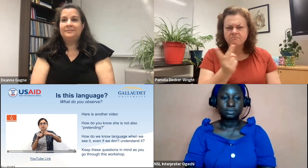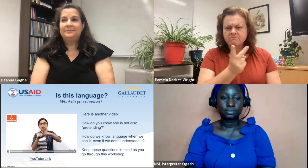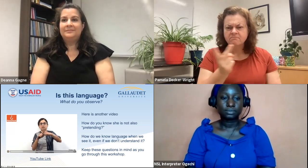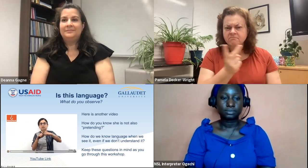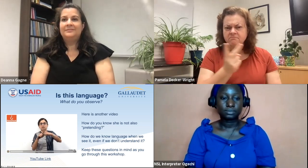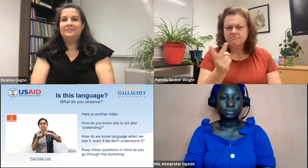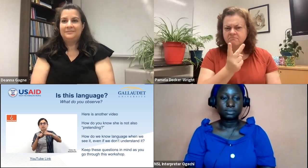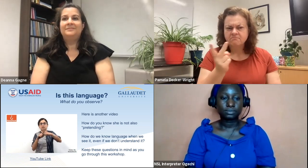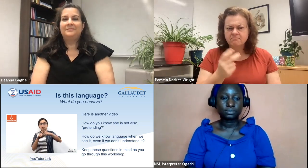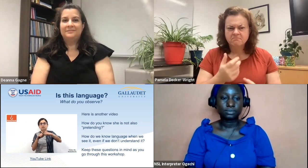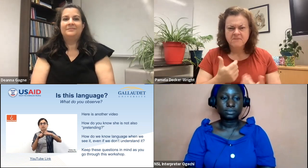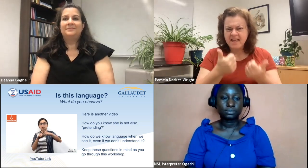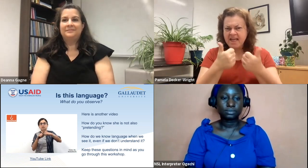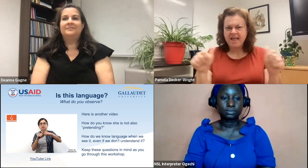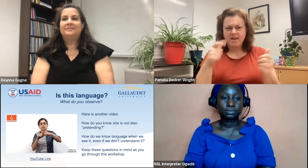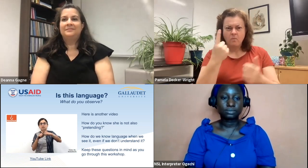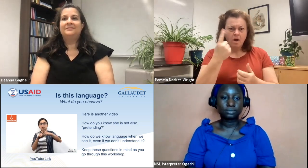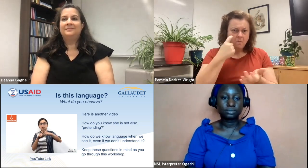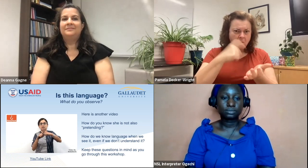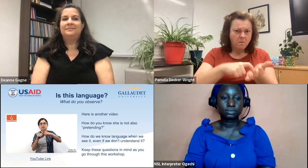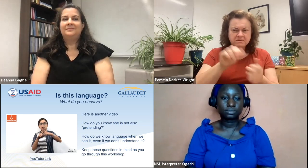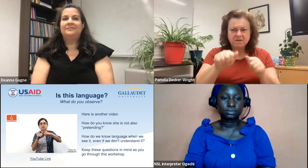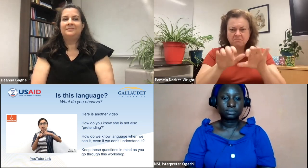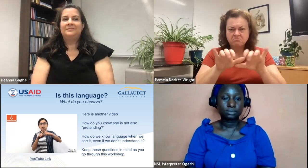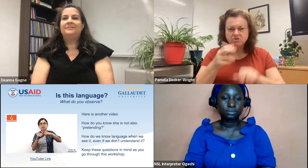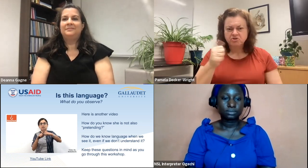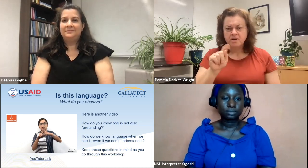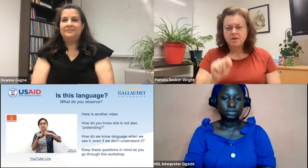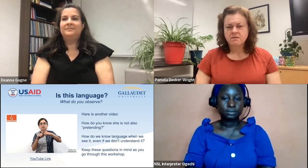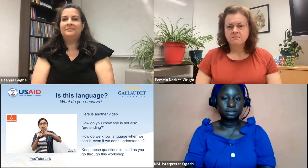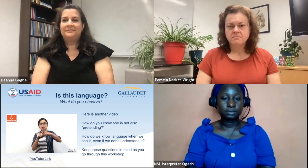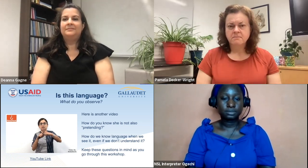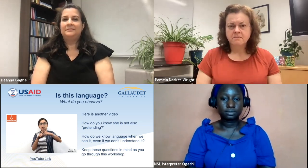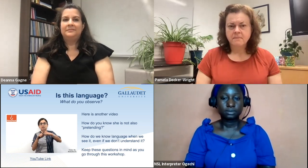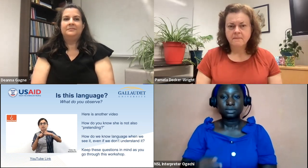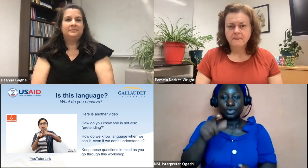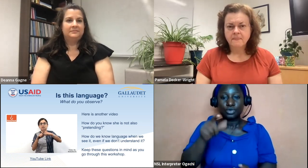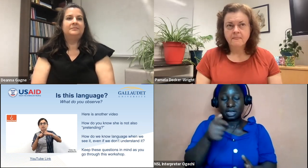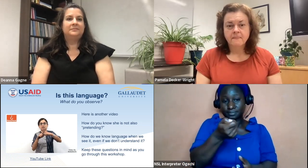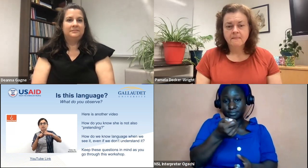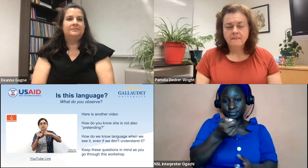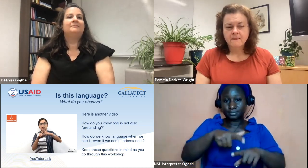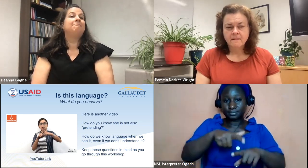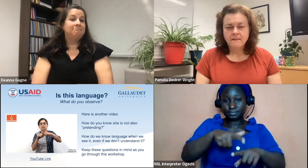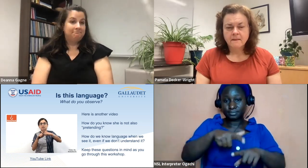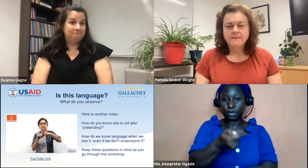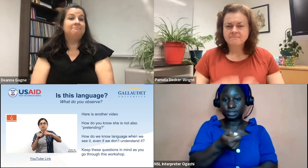So, comparing the 2 videos we just watched. Did anybody notice something? And please go ahead and put your comments in the chat?